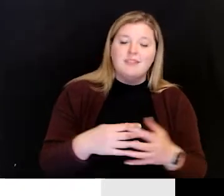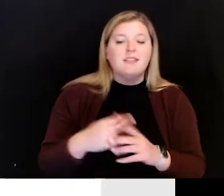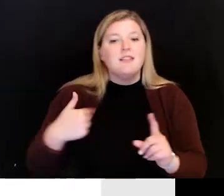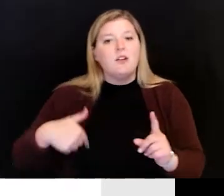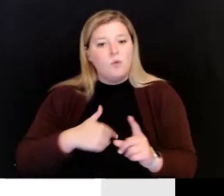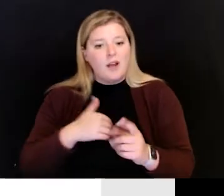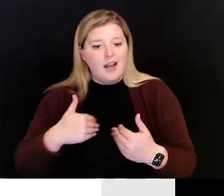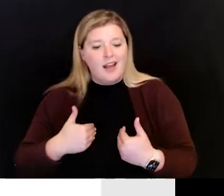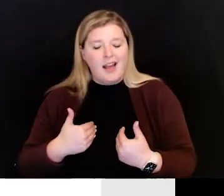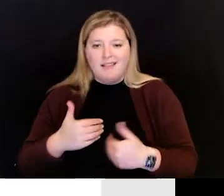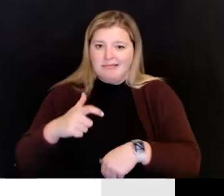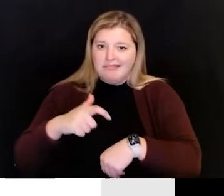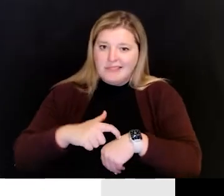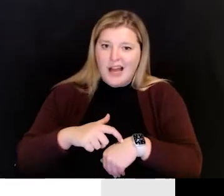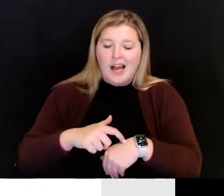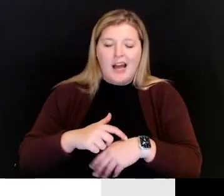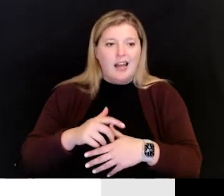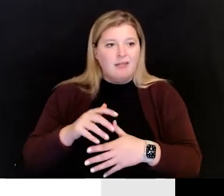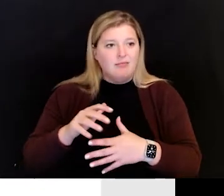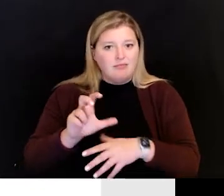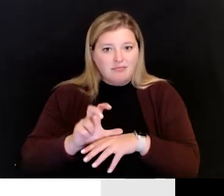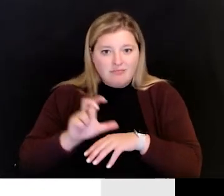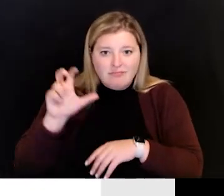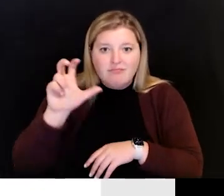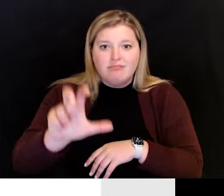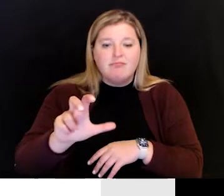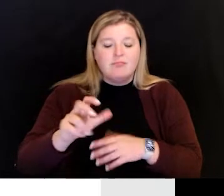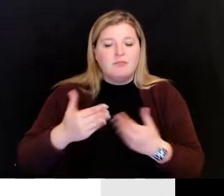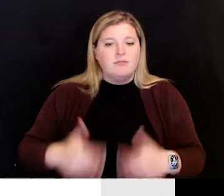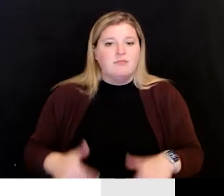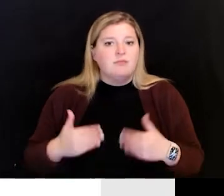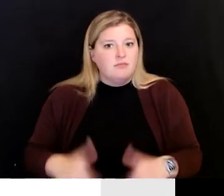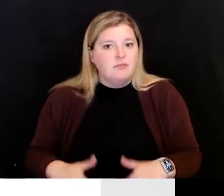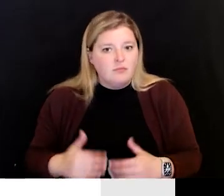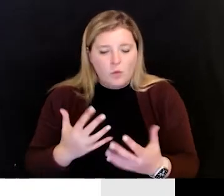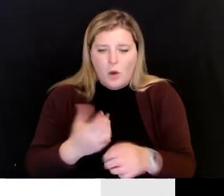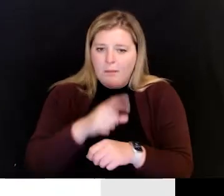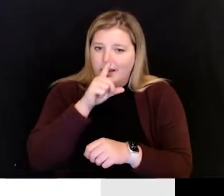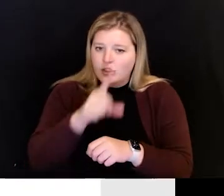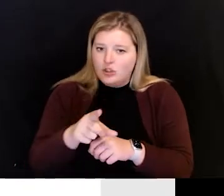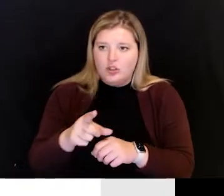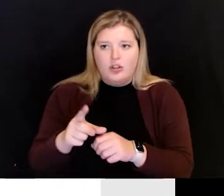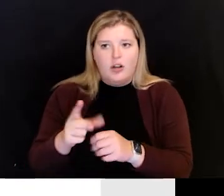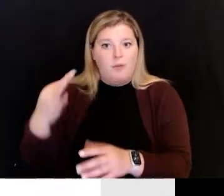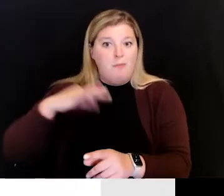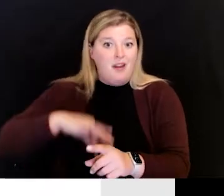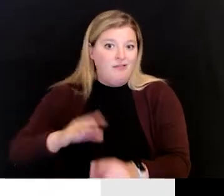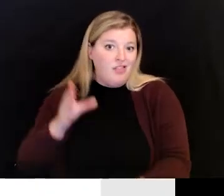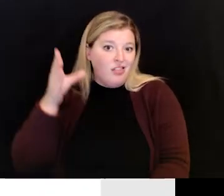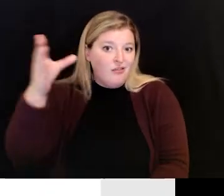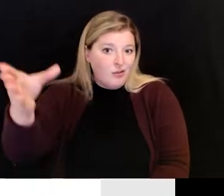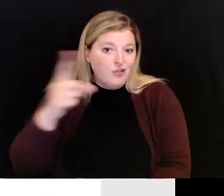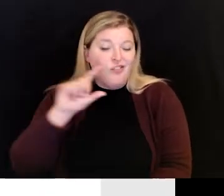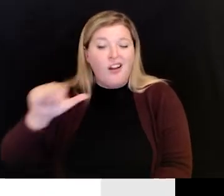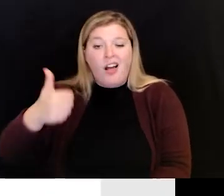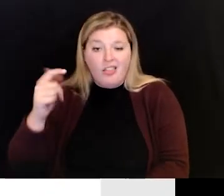that's really accessible, we wanted to make sure that would pay off in the future as well, and for other teams.